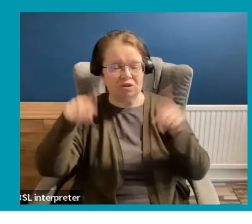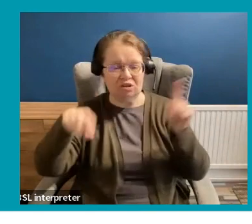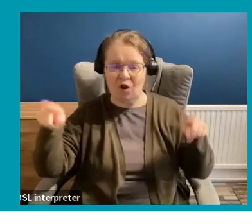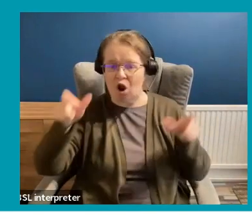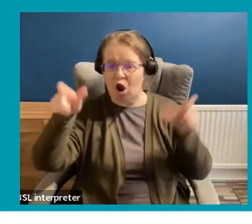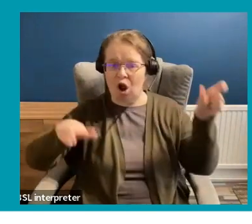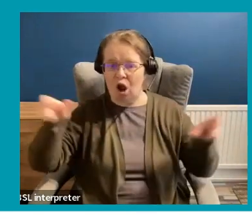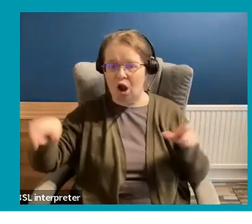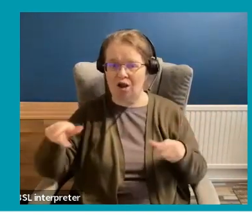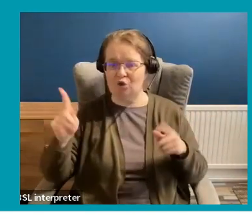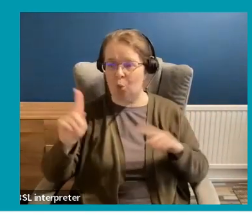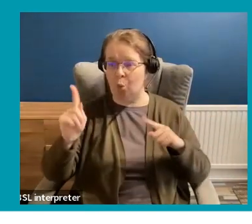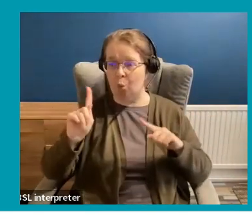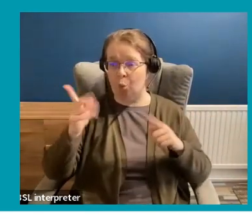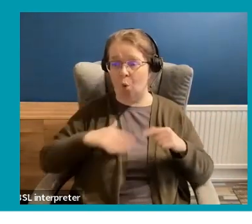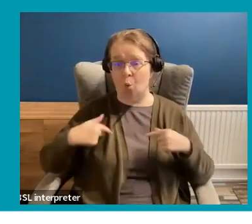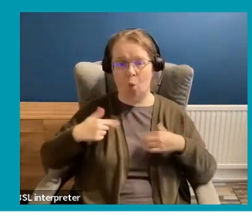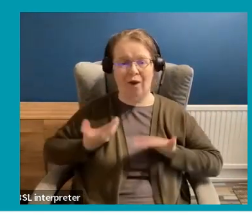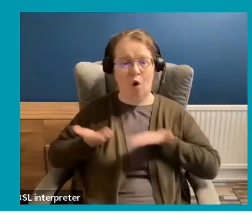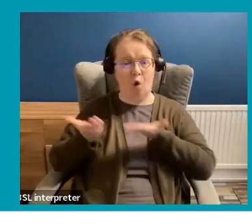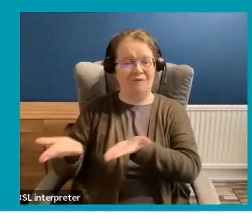what we are offering and that is priceless.